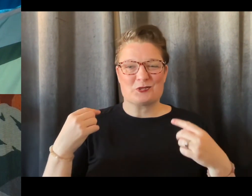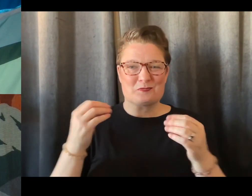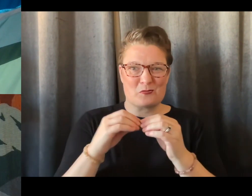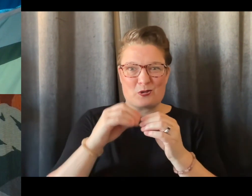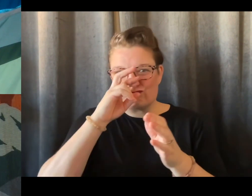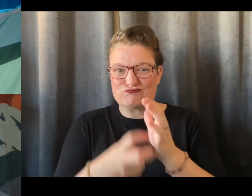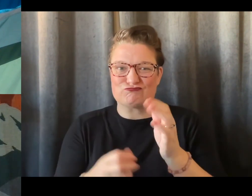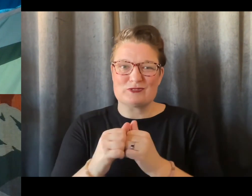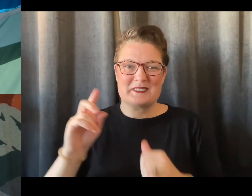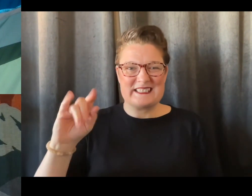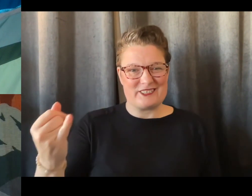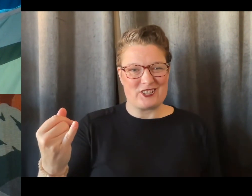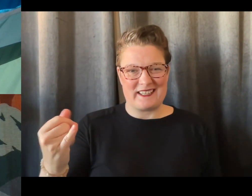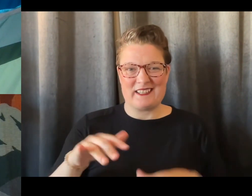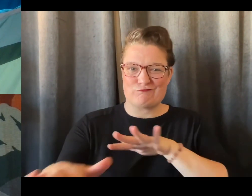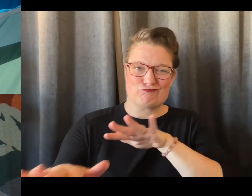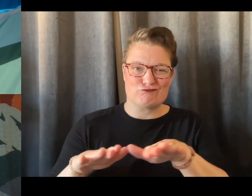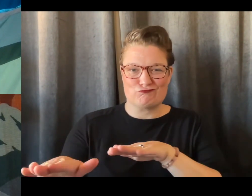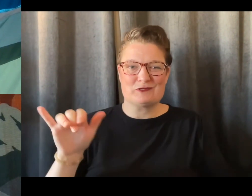So cool. We'll have to make it happen at some point.